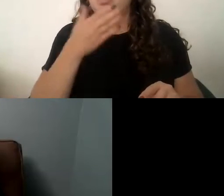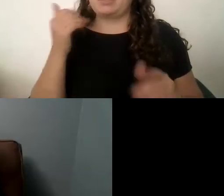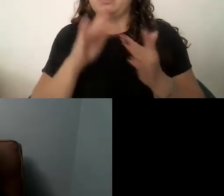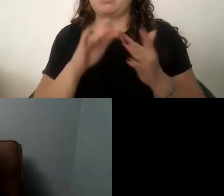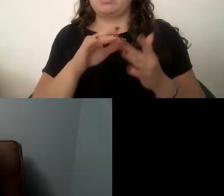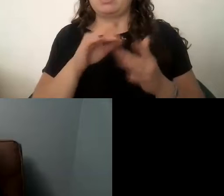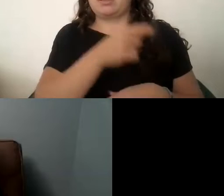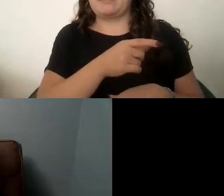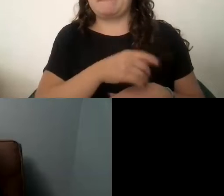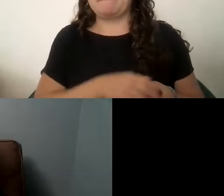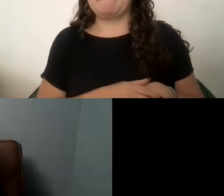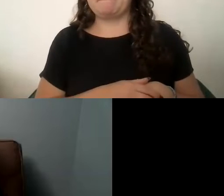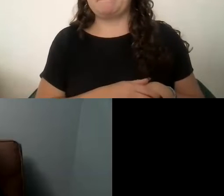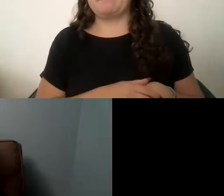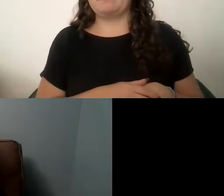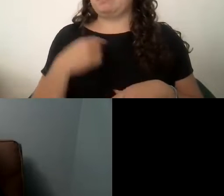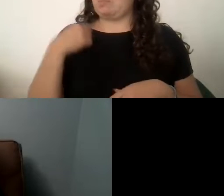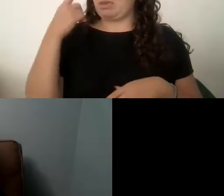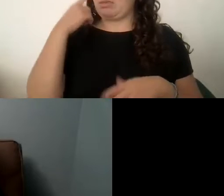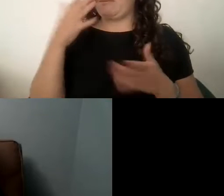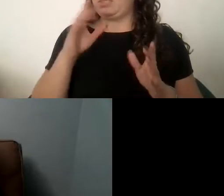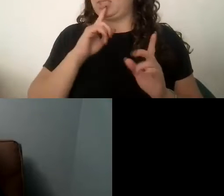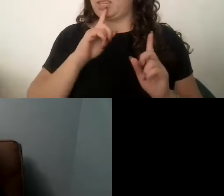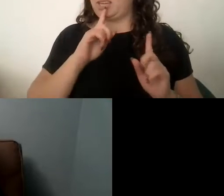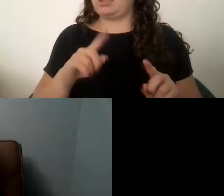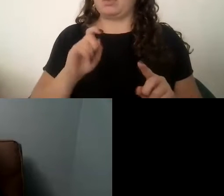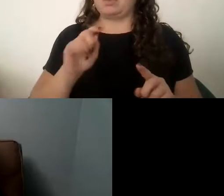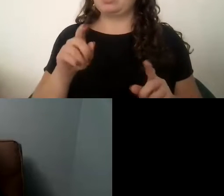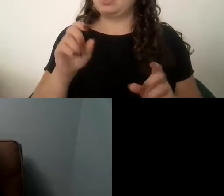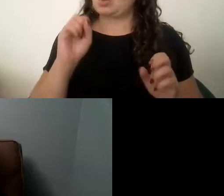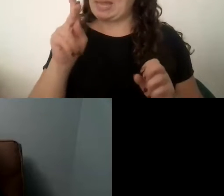And so I think I answered that question, essentially like it's okay, go ahead and report.